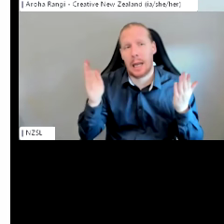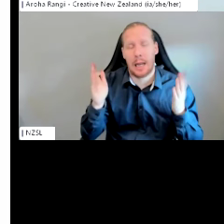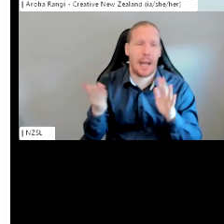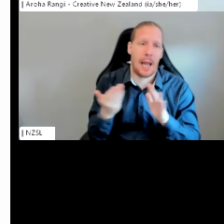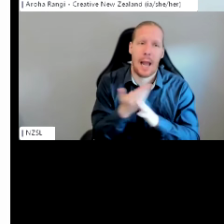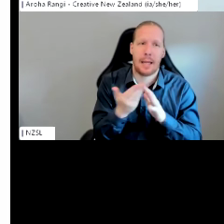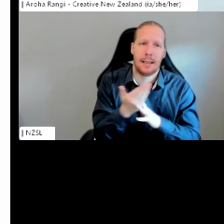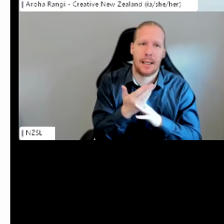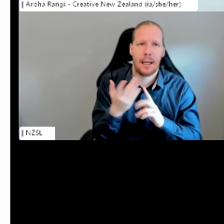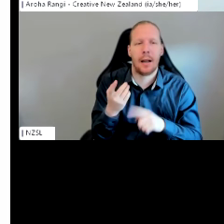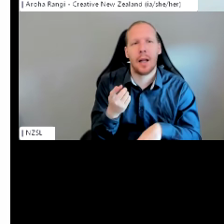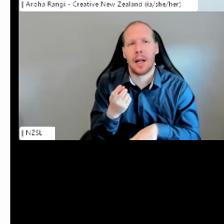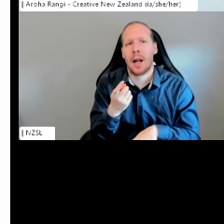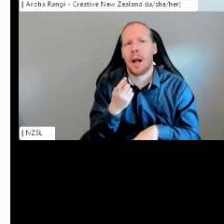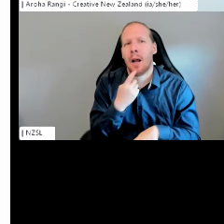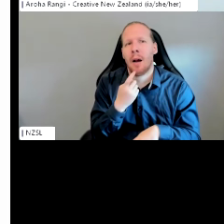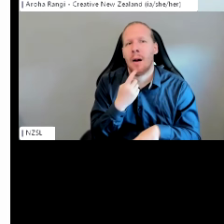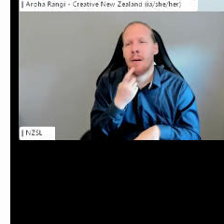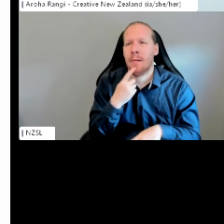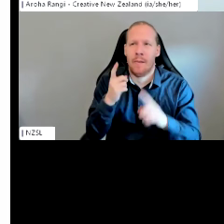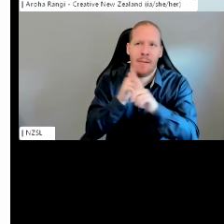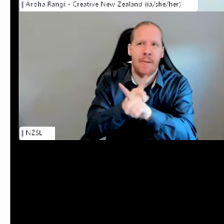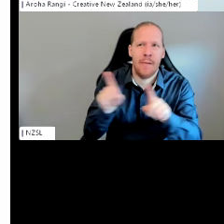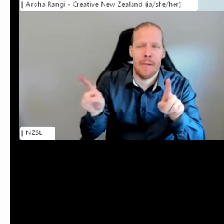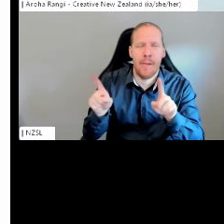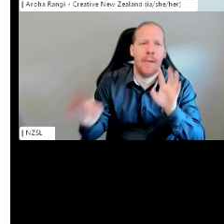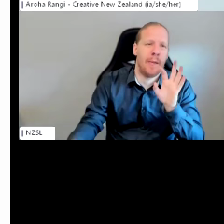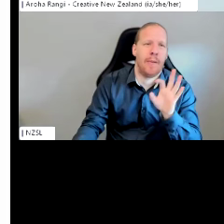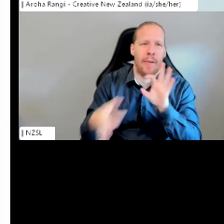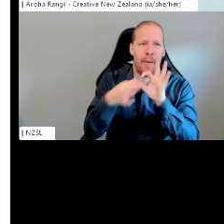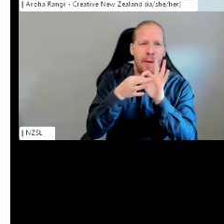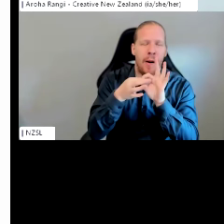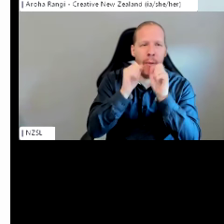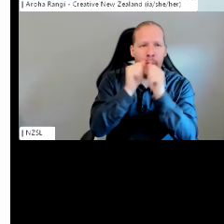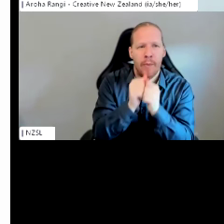a a first rung on the ladder I think membership could really boom now um I just think we need to